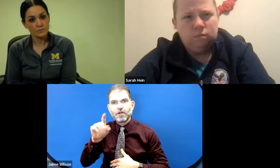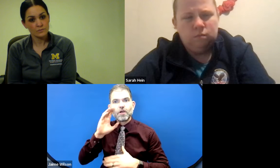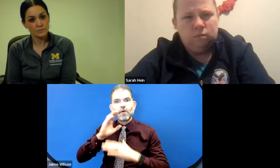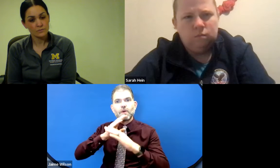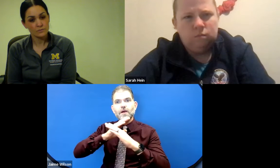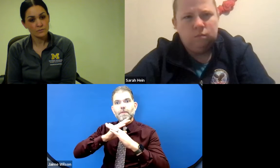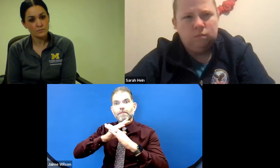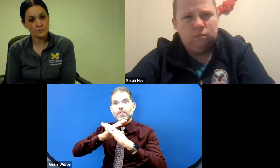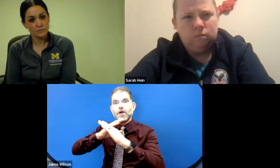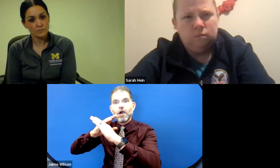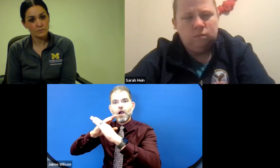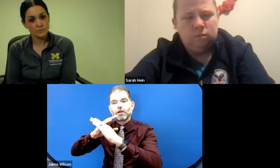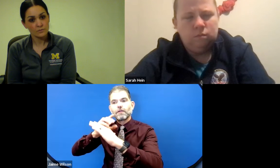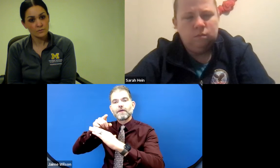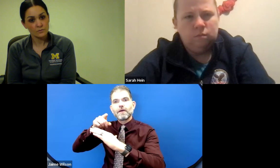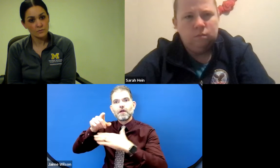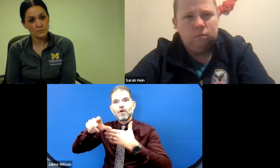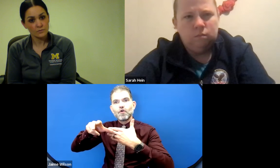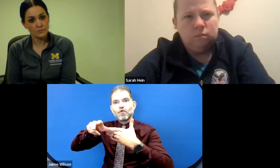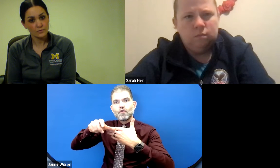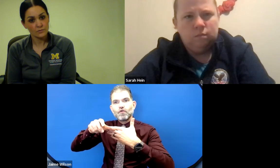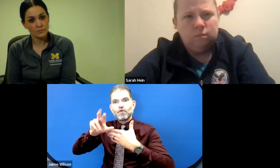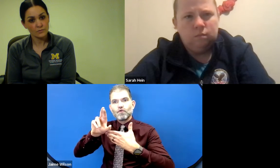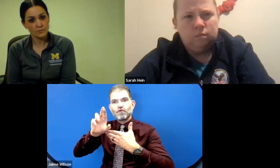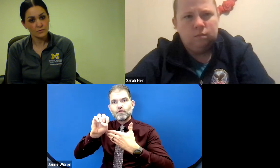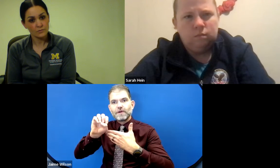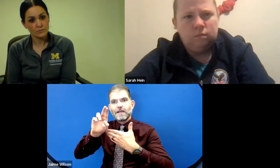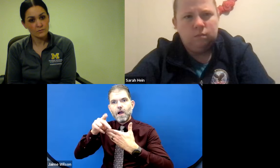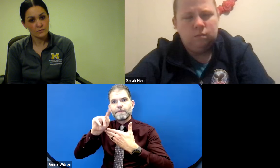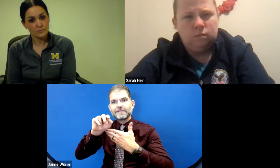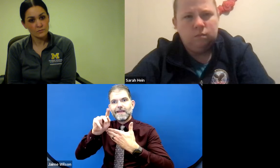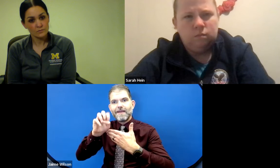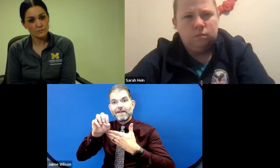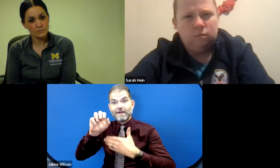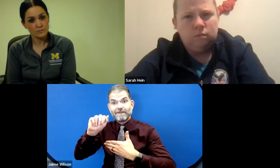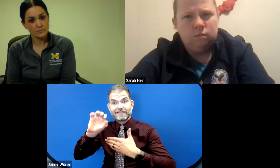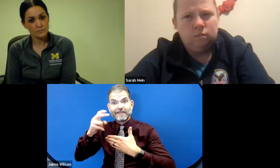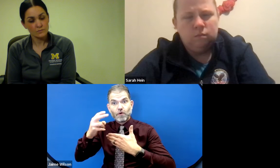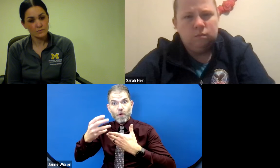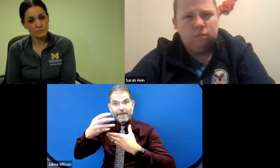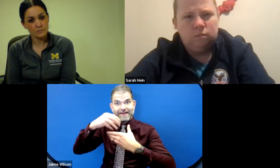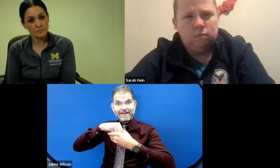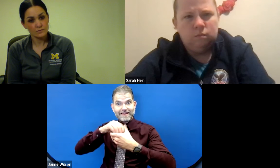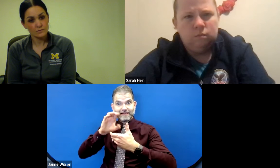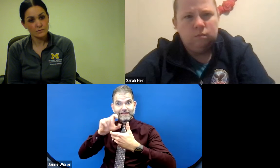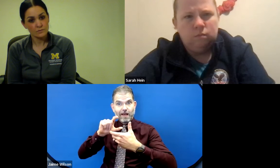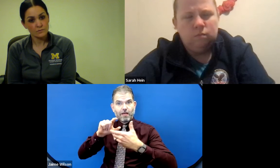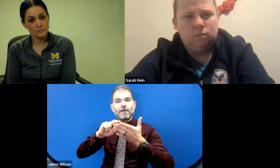ASL Interpreter: so that columnistry inhibitor will ASL Interpreter: block ASL Interpreter: the reception